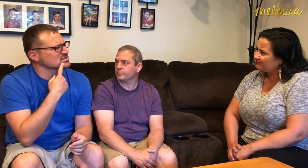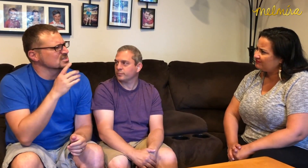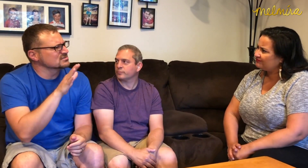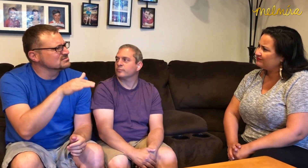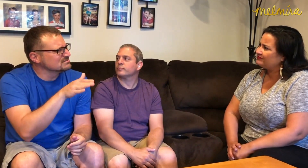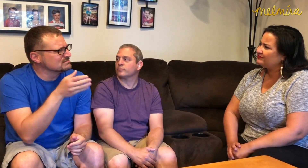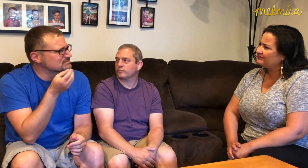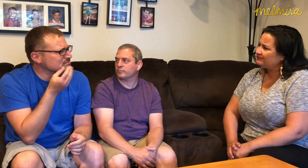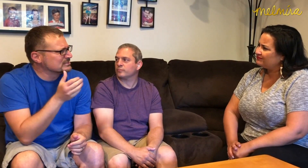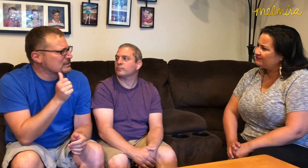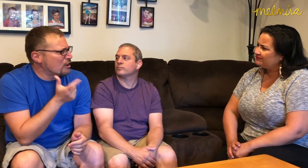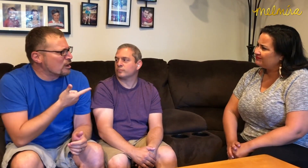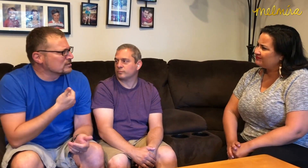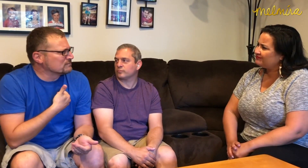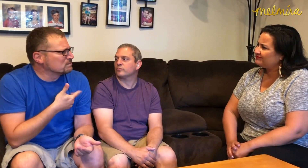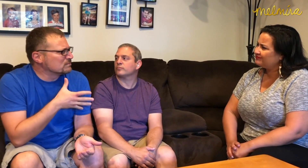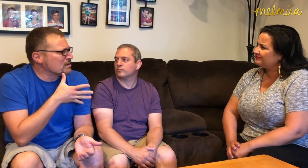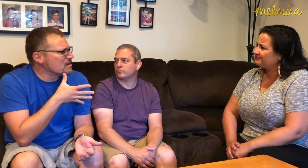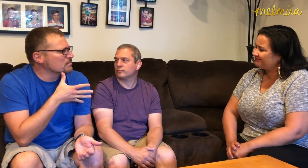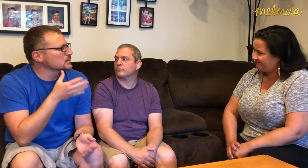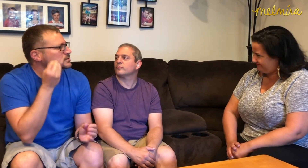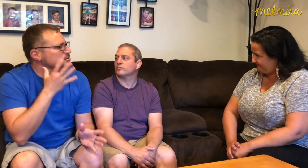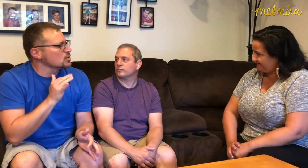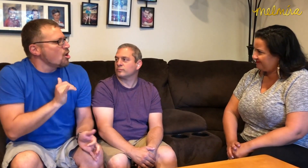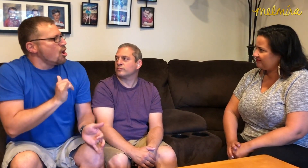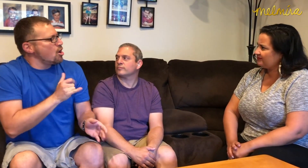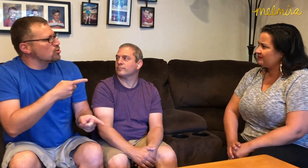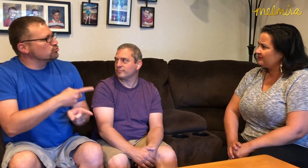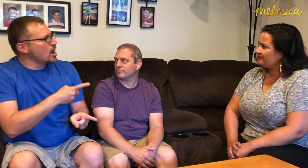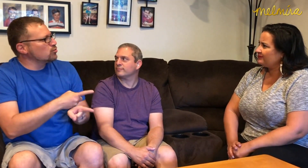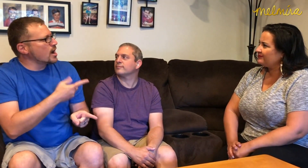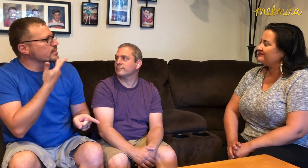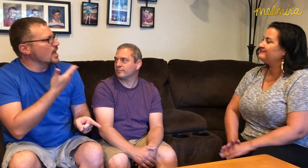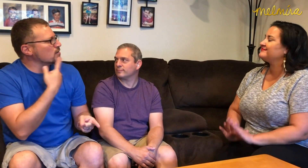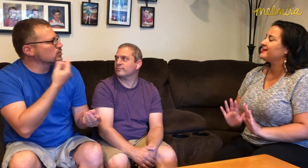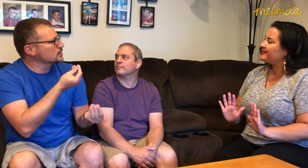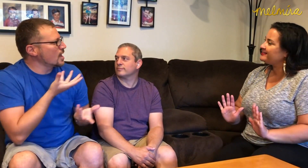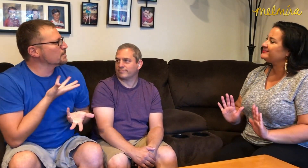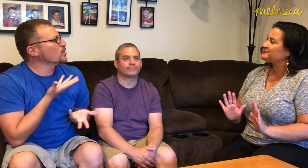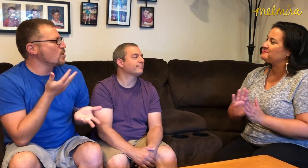tell her not all of us have mom. The teacher may realize that and appreciate for being informed.